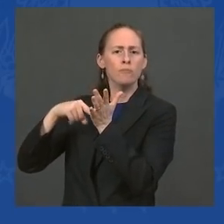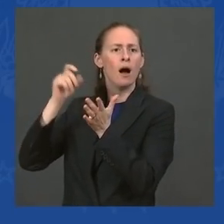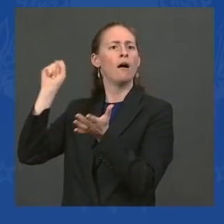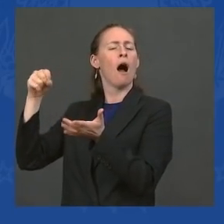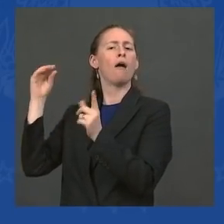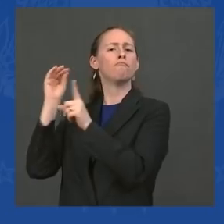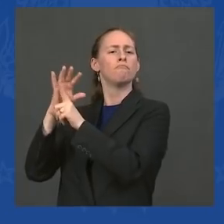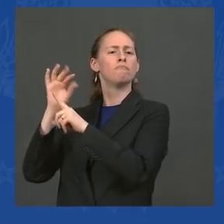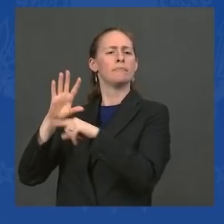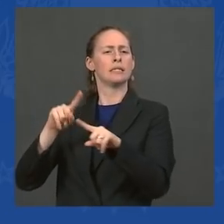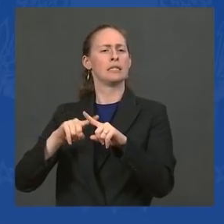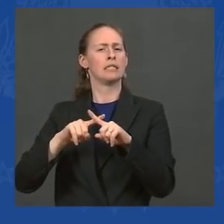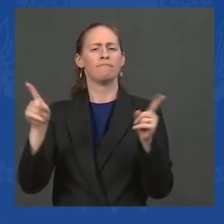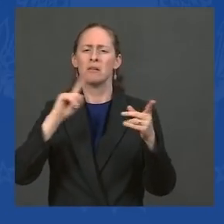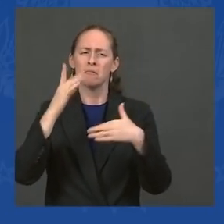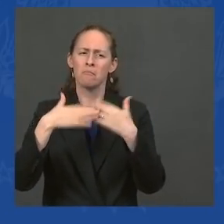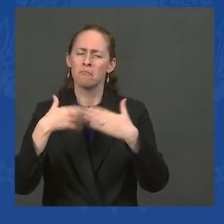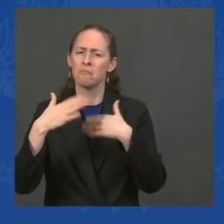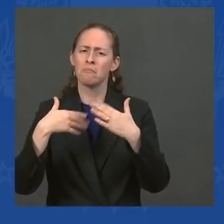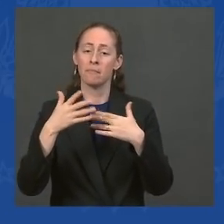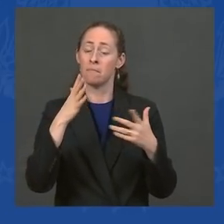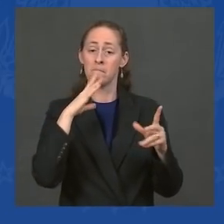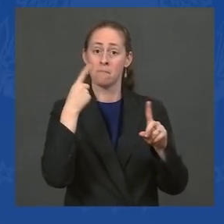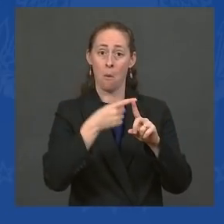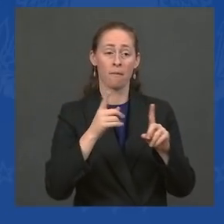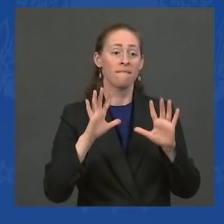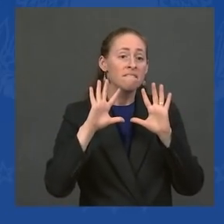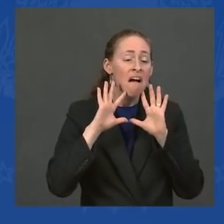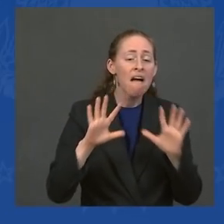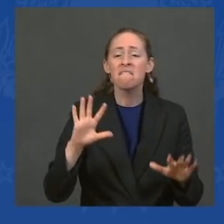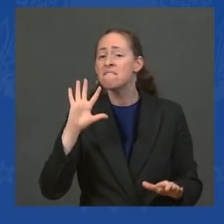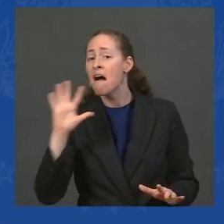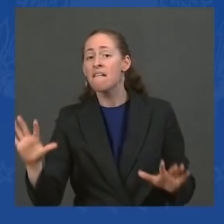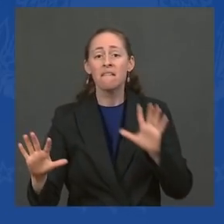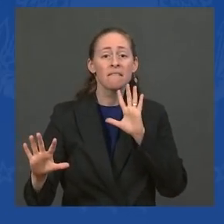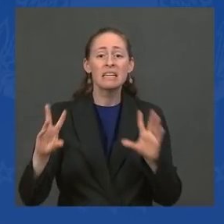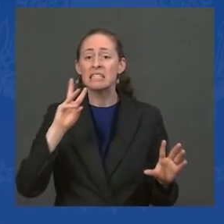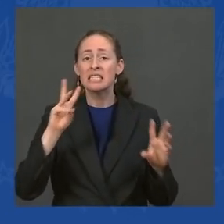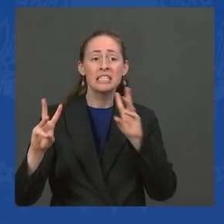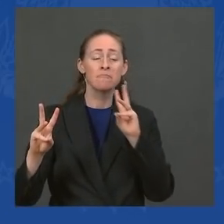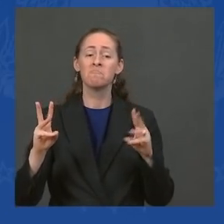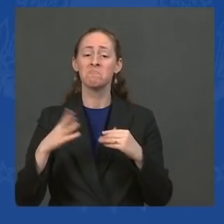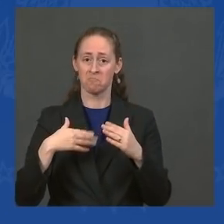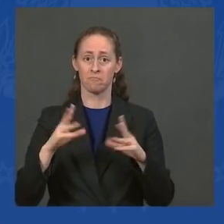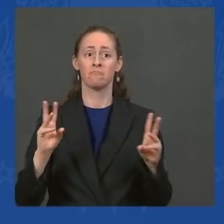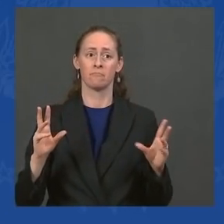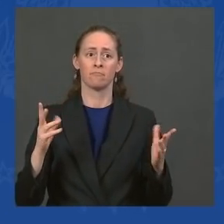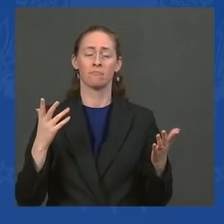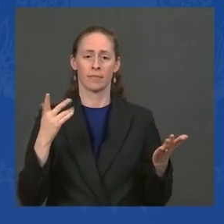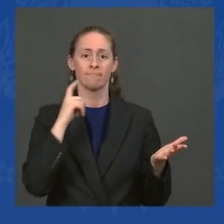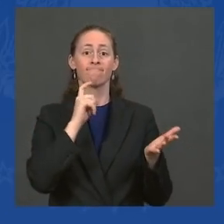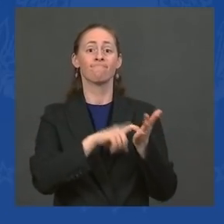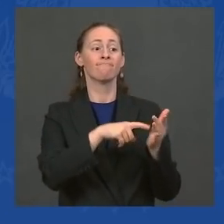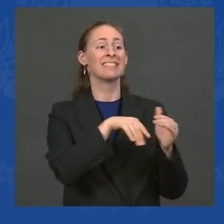at age six or seven -- five or six in school -- they're already behind the curve -- already behind the curve.